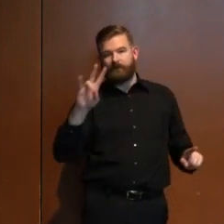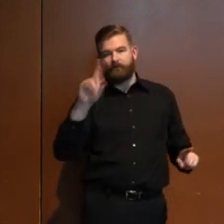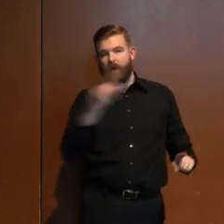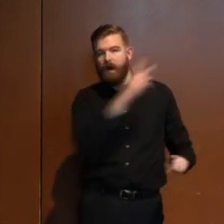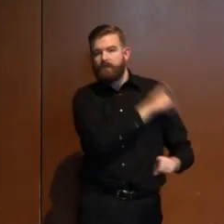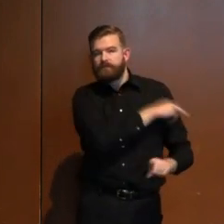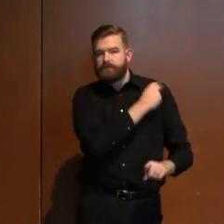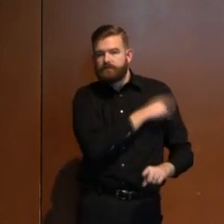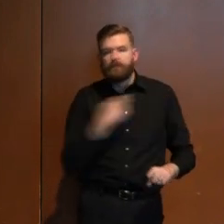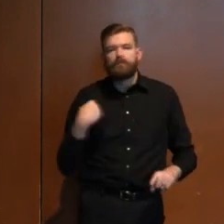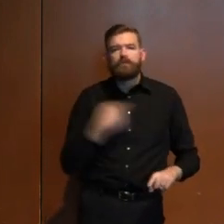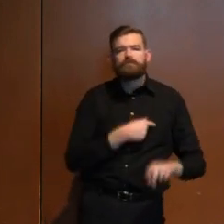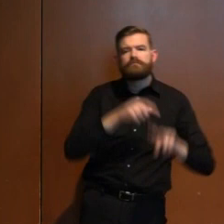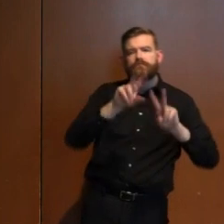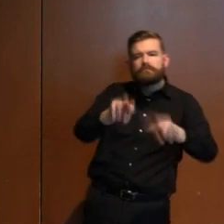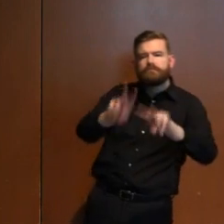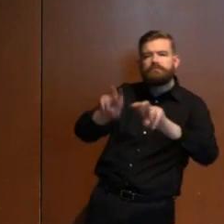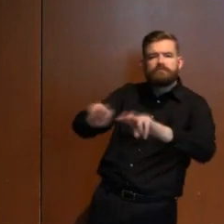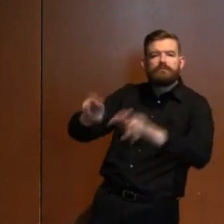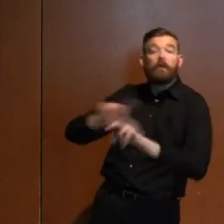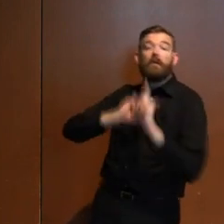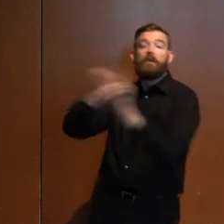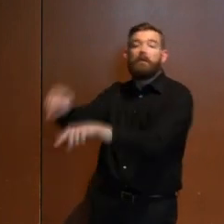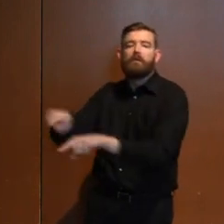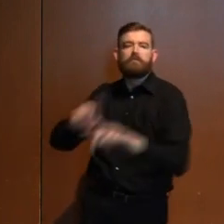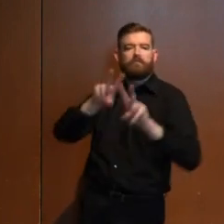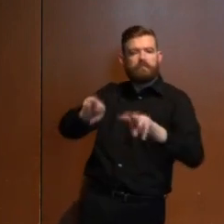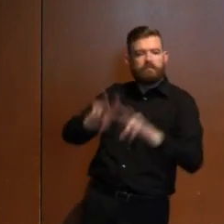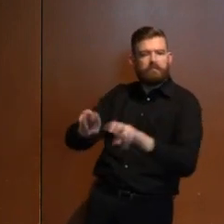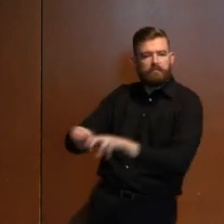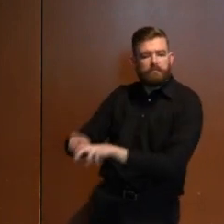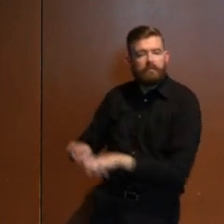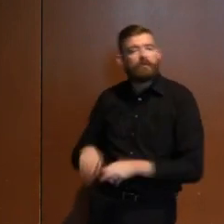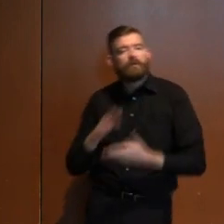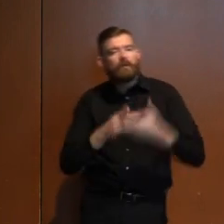HOSPITALS IN LESS THAN A WEEK HAVE BEEN ASSESSED IN ORDER TO